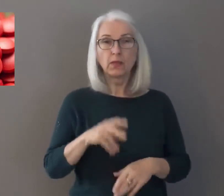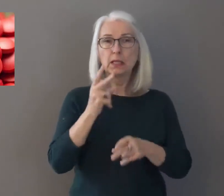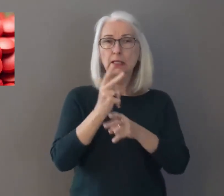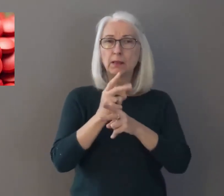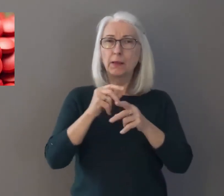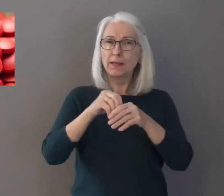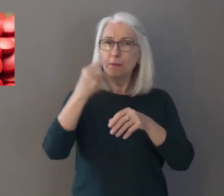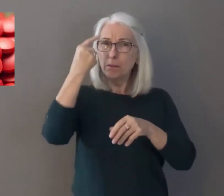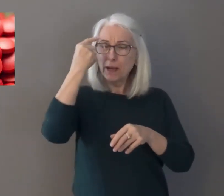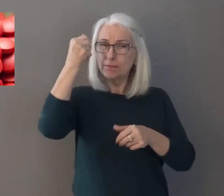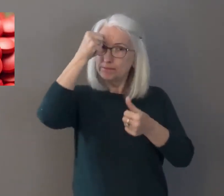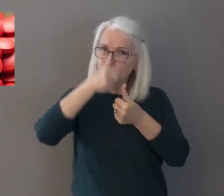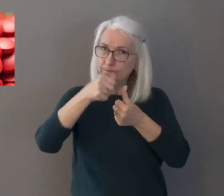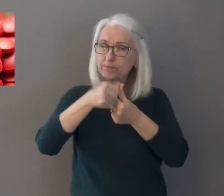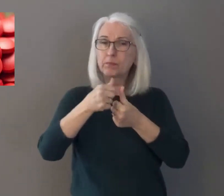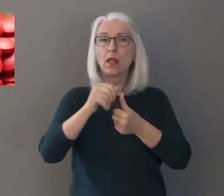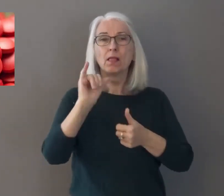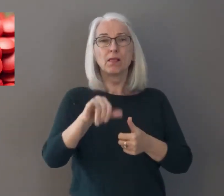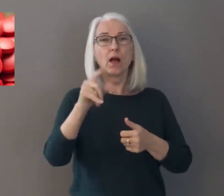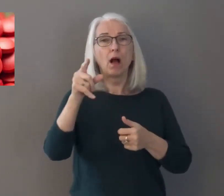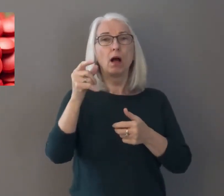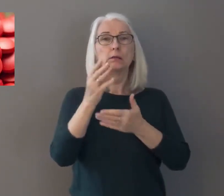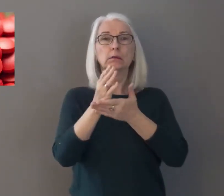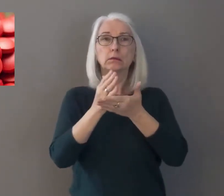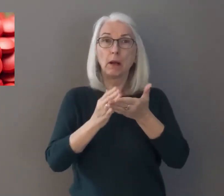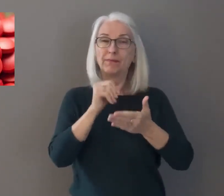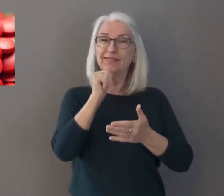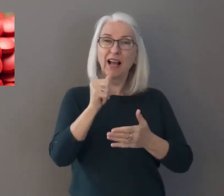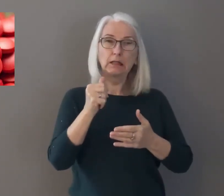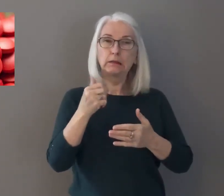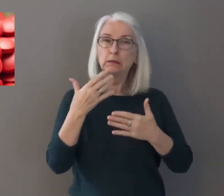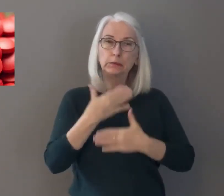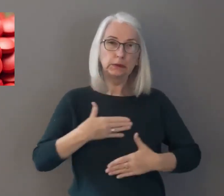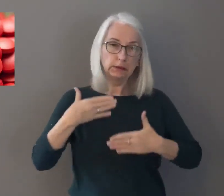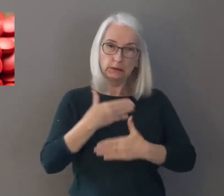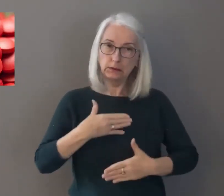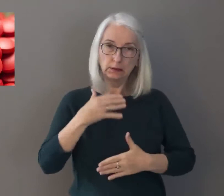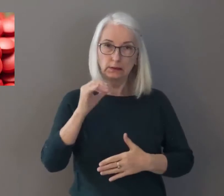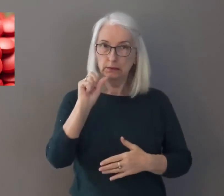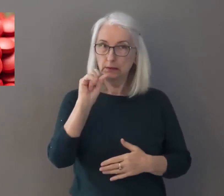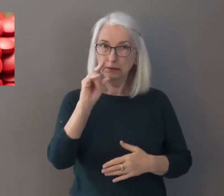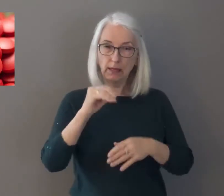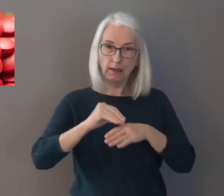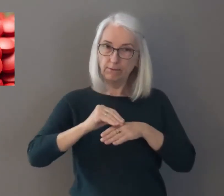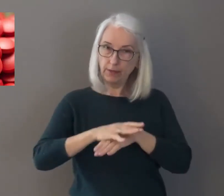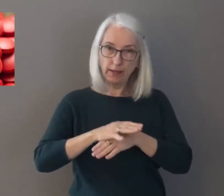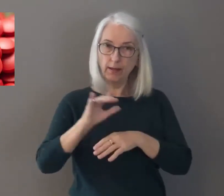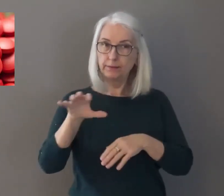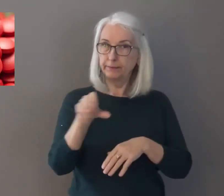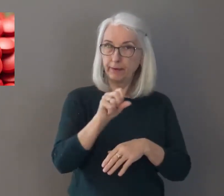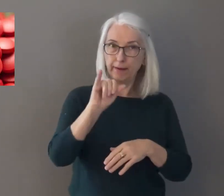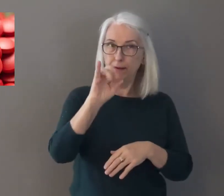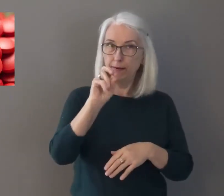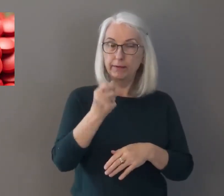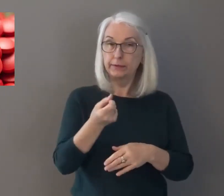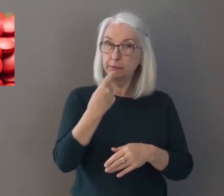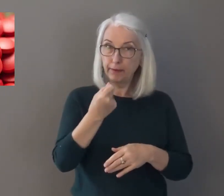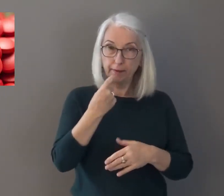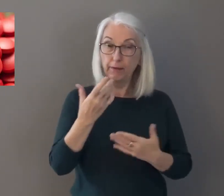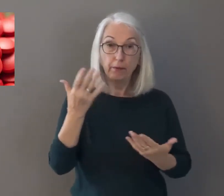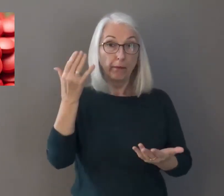Keep in mind that there are some unpleasant side effects of taking iron supplements.